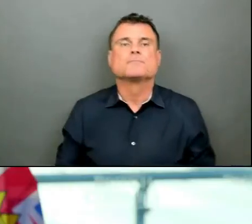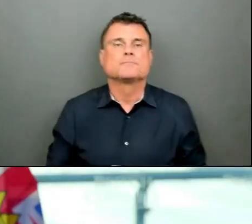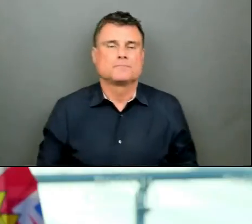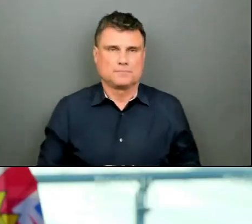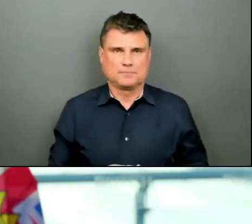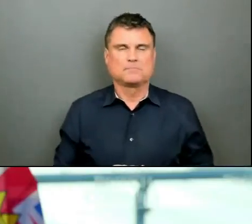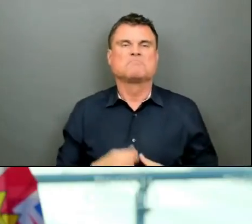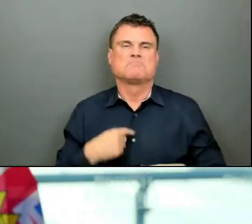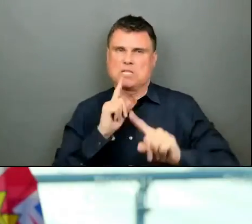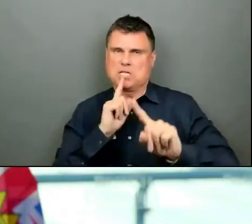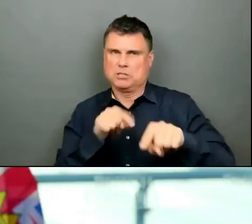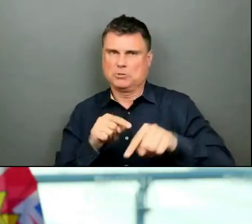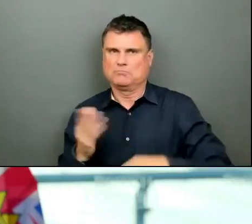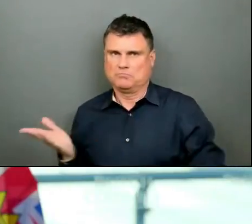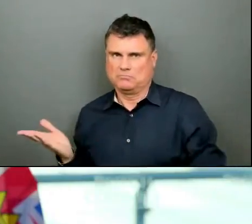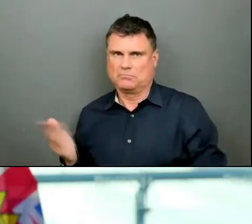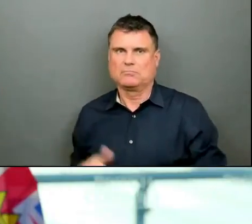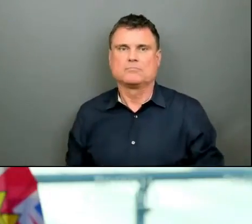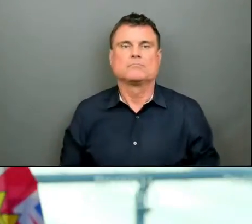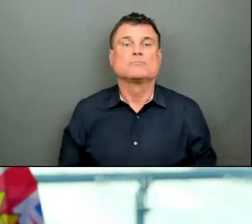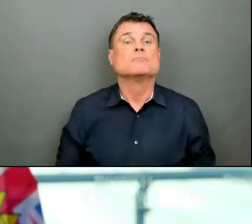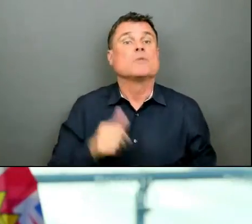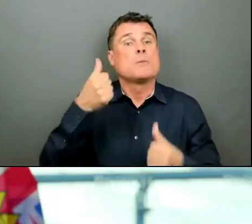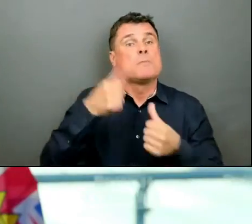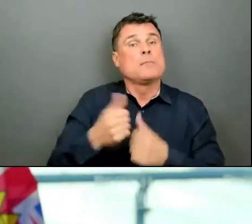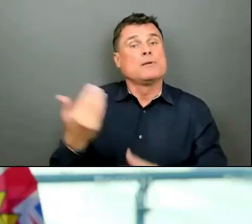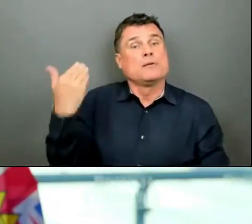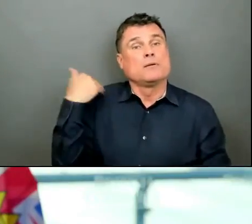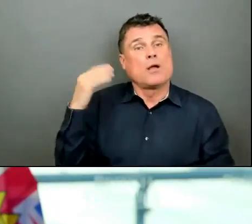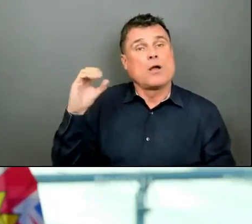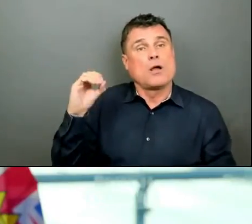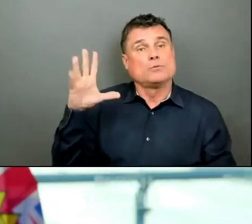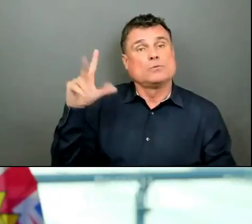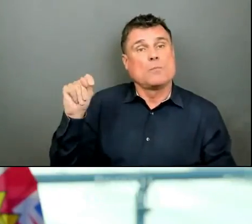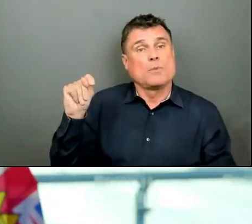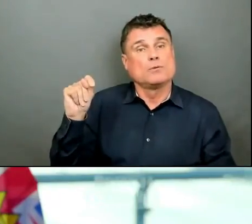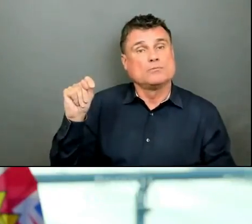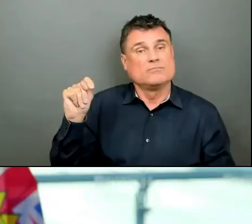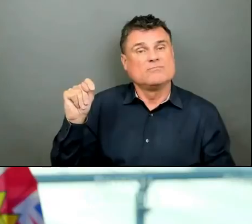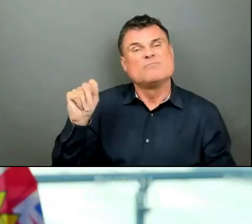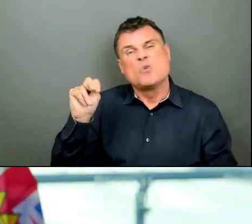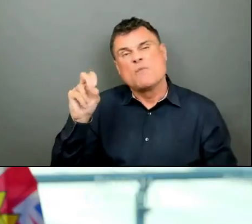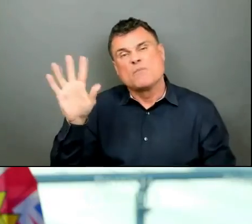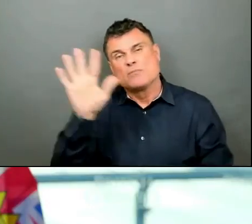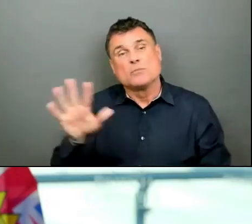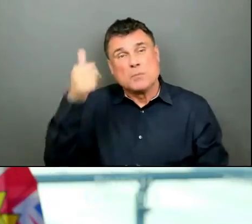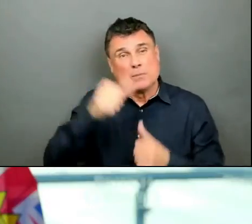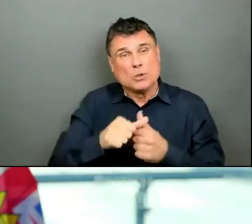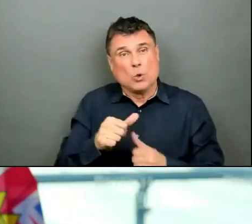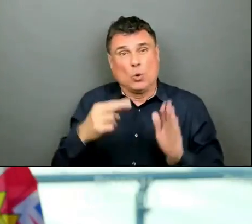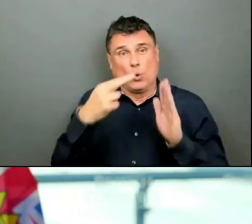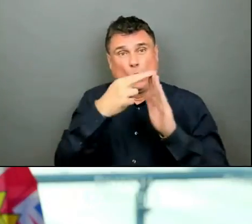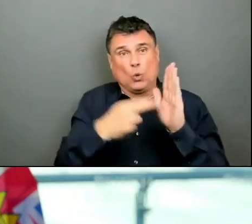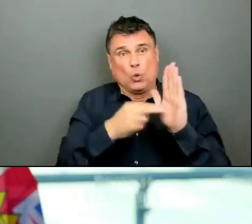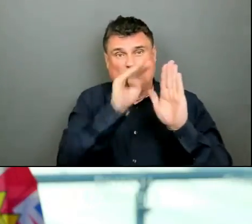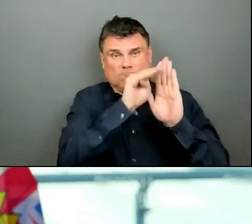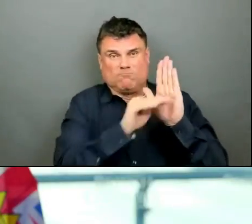in place some very strict measure around social gathering, and I am reminding people that those measures are still in place.